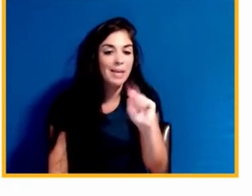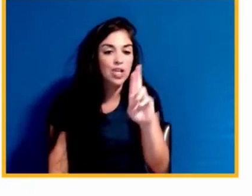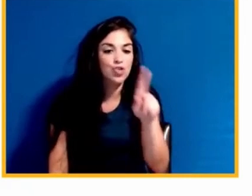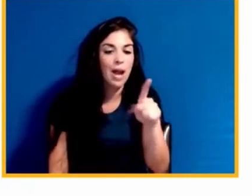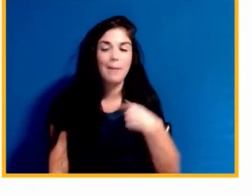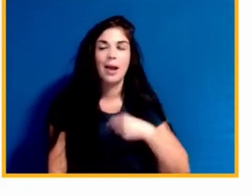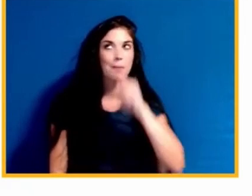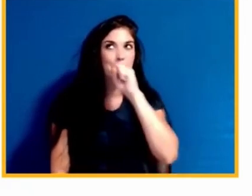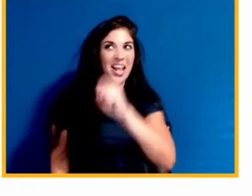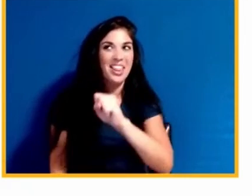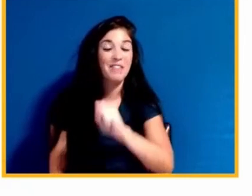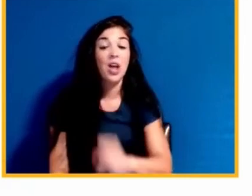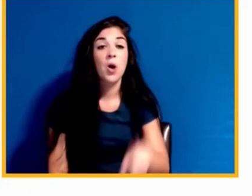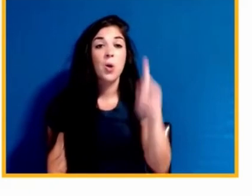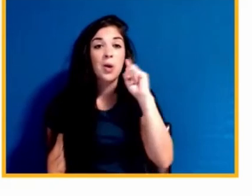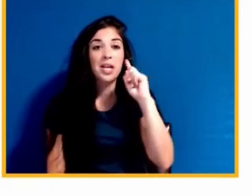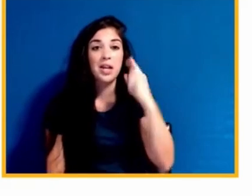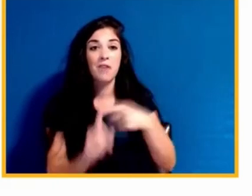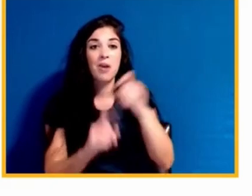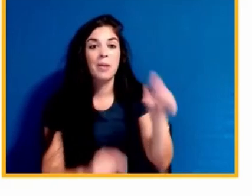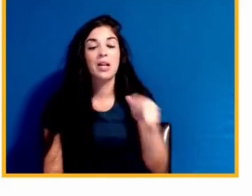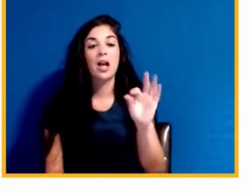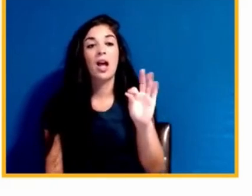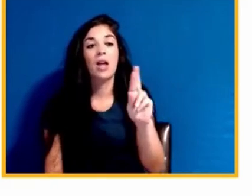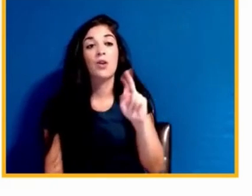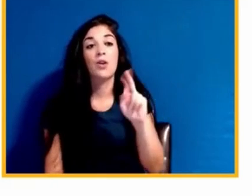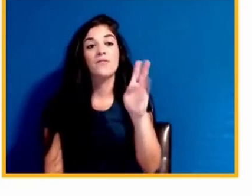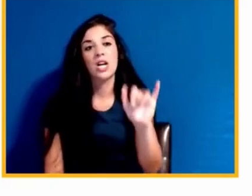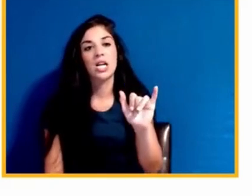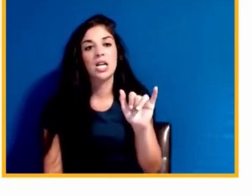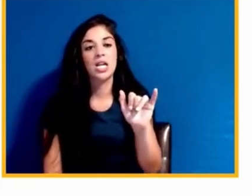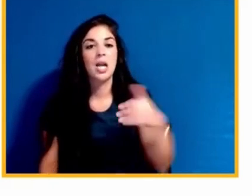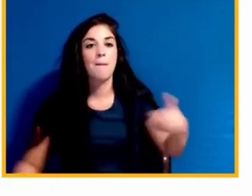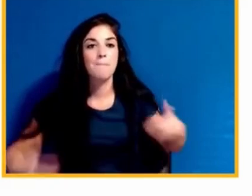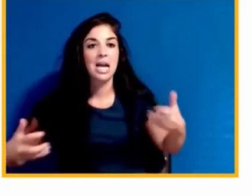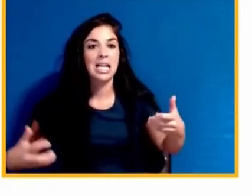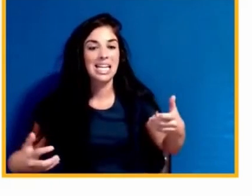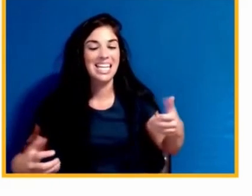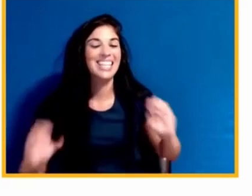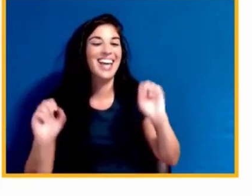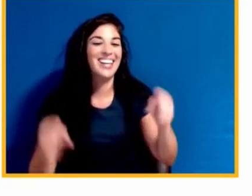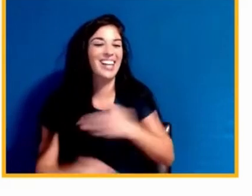let's hear from another funky monkey that I could definitely say appreciates that kind of playfulness